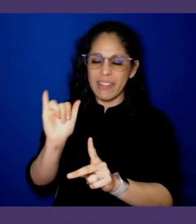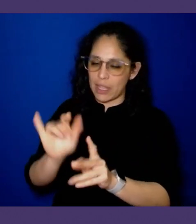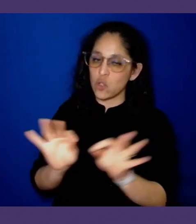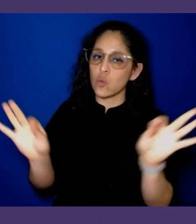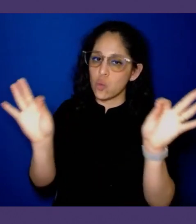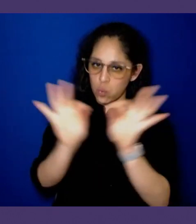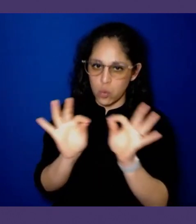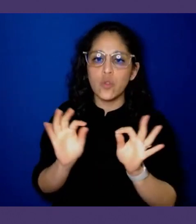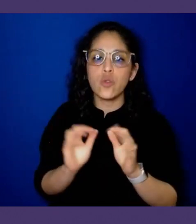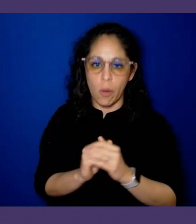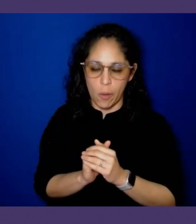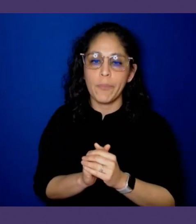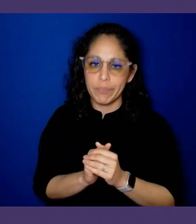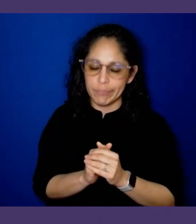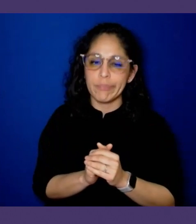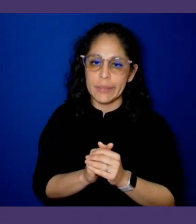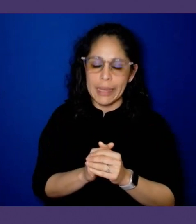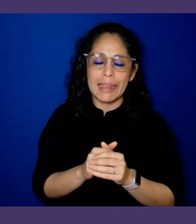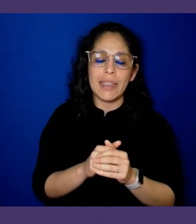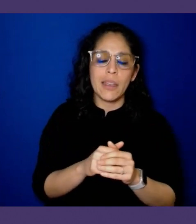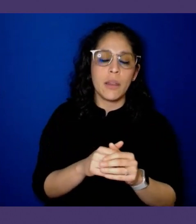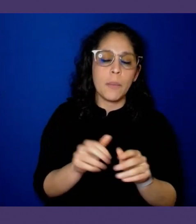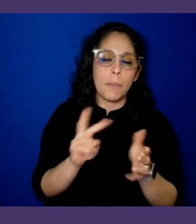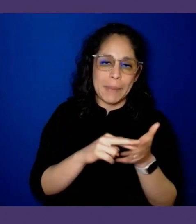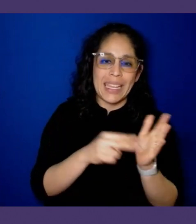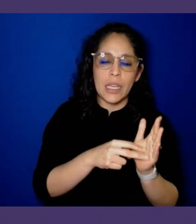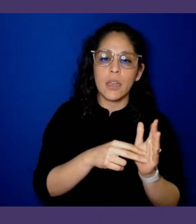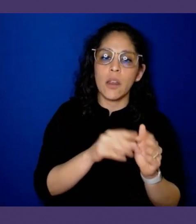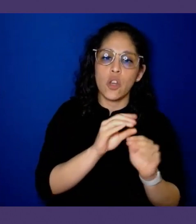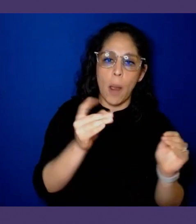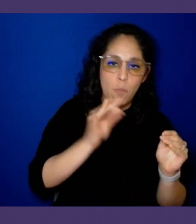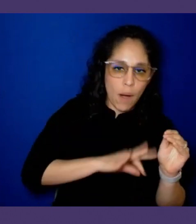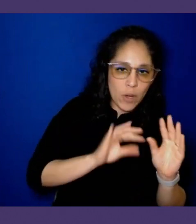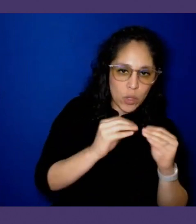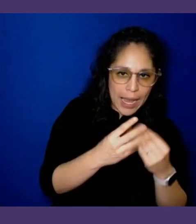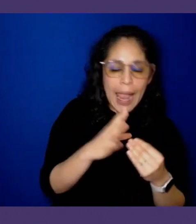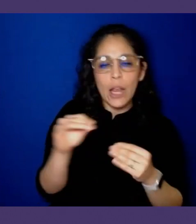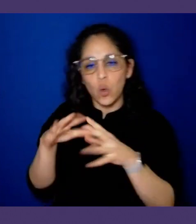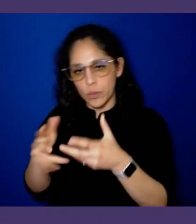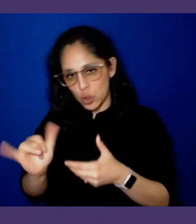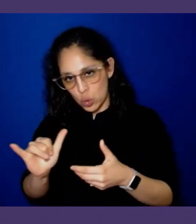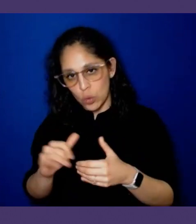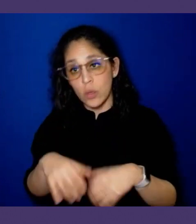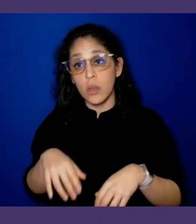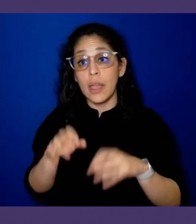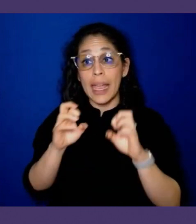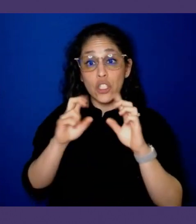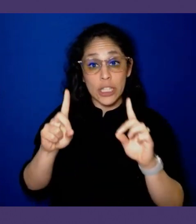and non-profit organizations. Then in terms of our educational institutions,